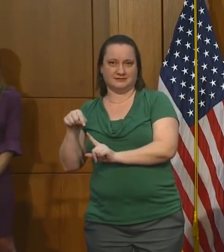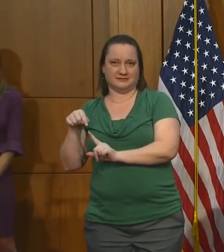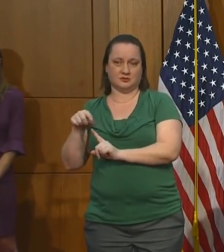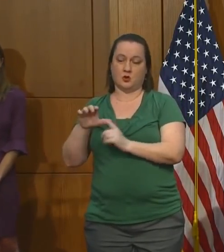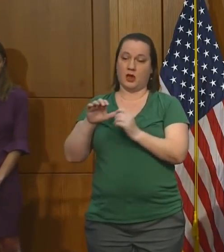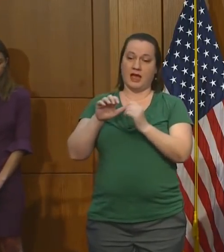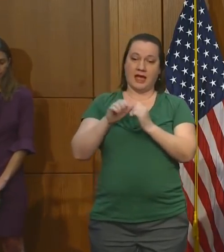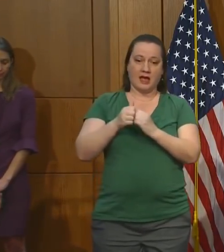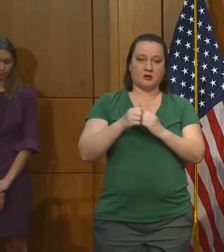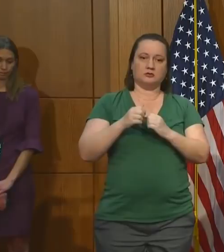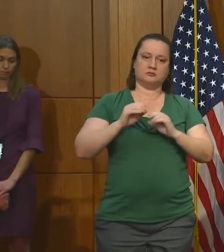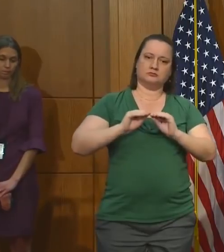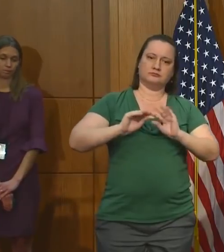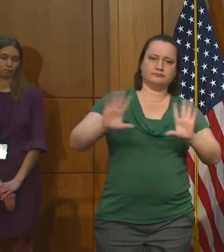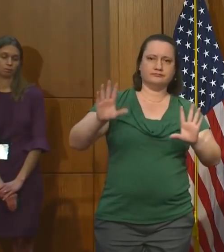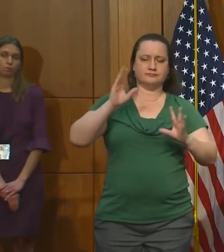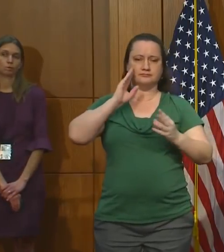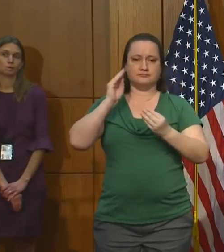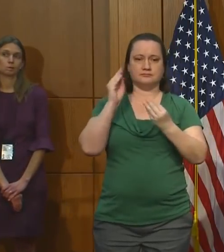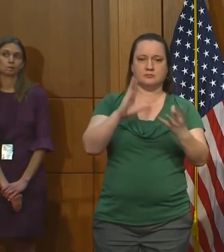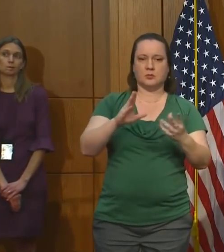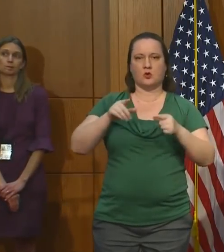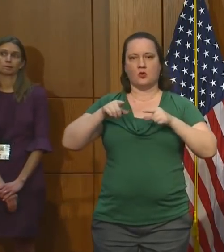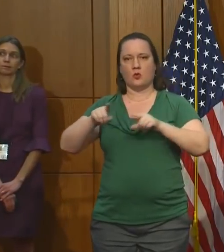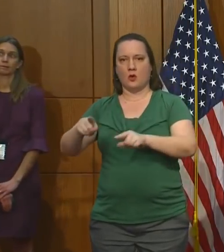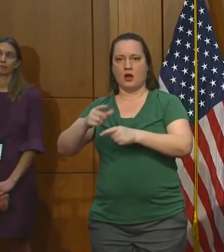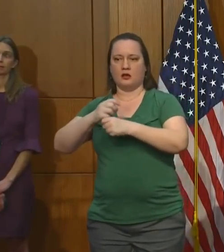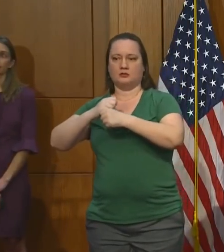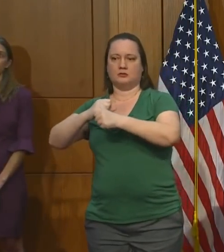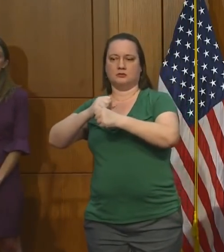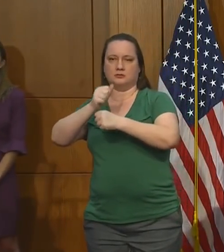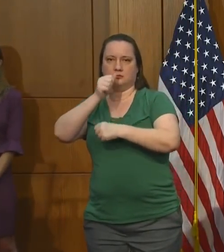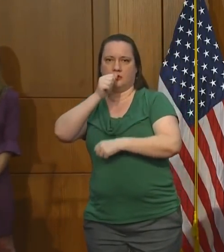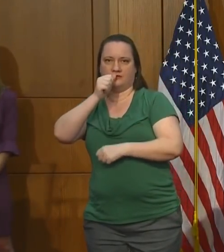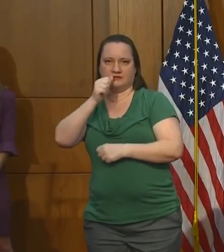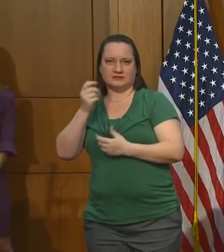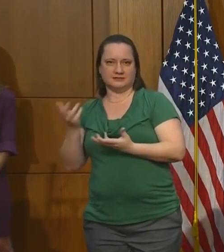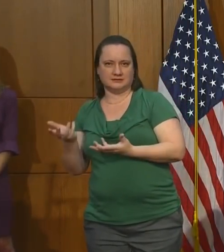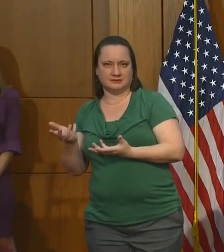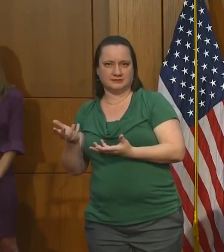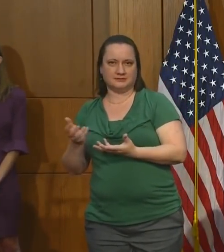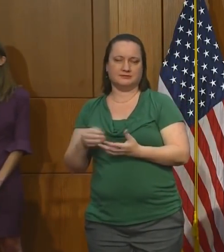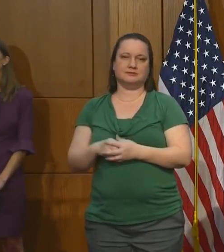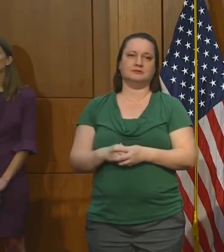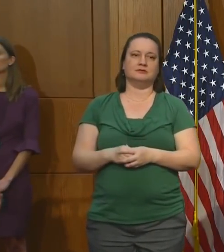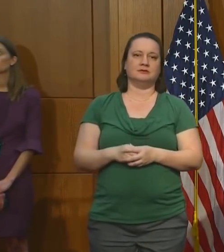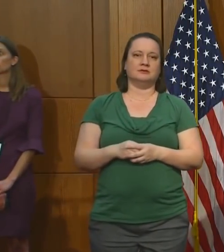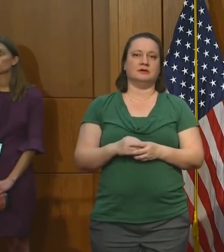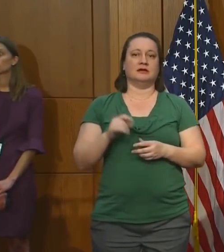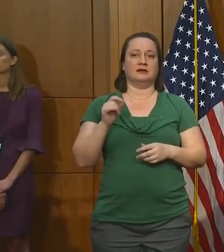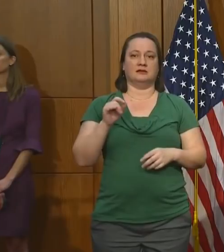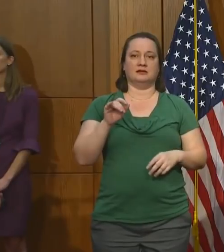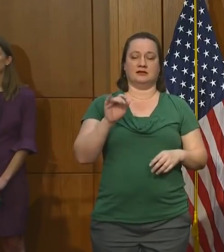A LOT OF IT HAD TO DO WITH PRIVACY ISSUES IN THIS CASE- SO HAVE. IN A MOVE FOR WITH.